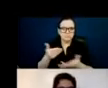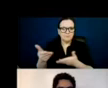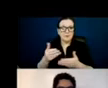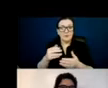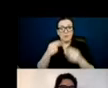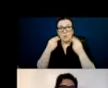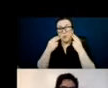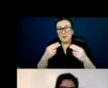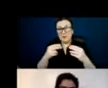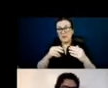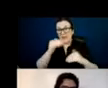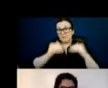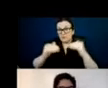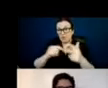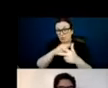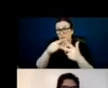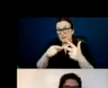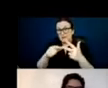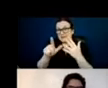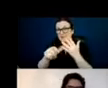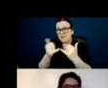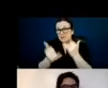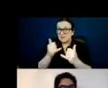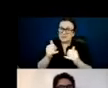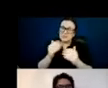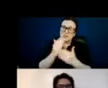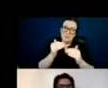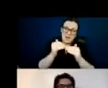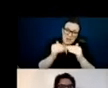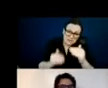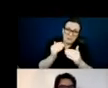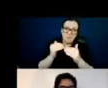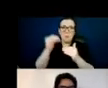in each country, a little bit more, a little bit less depending on the country, but the draft bill